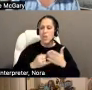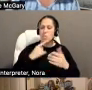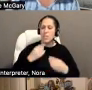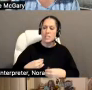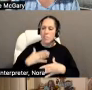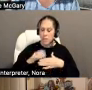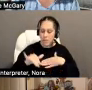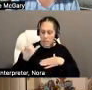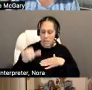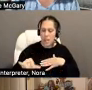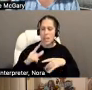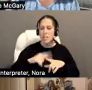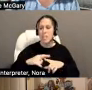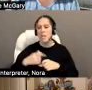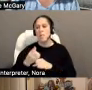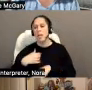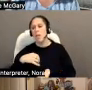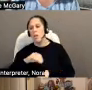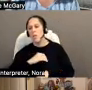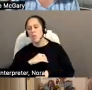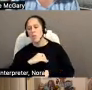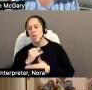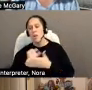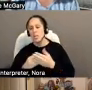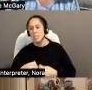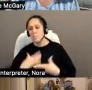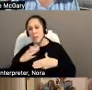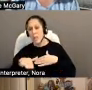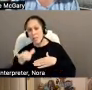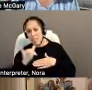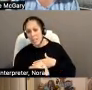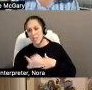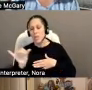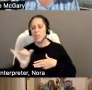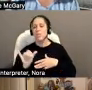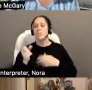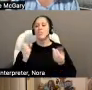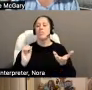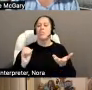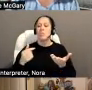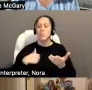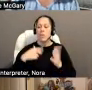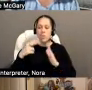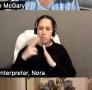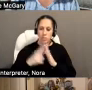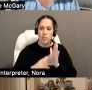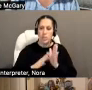to, like, making our own art inspired by it. Um, so, we read the Book of Revelations--